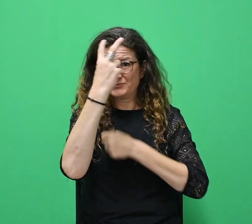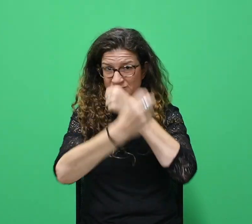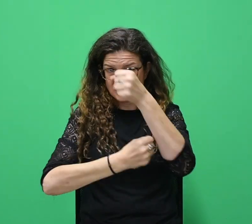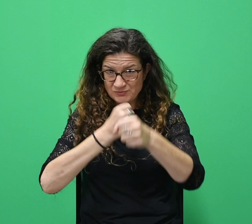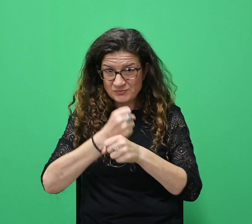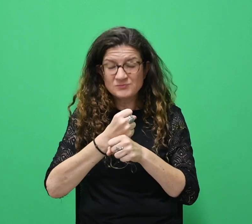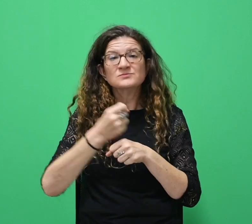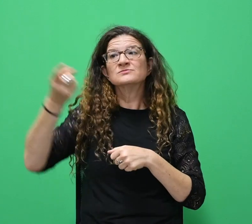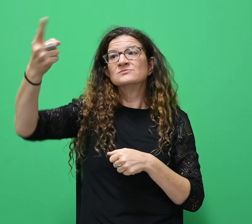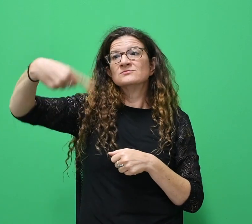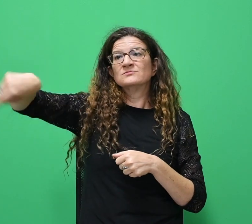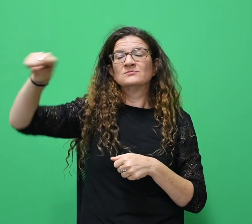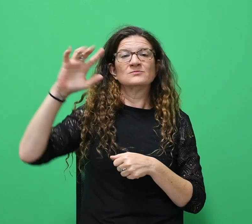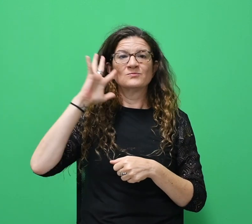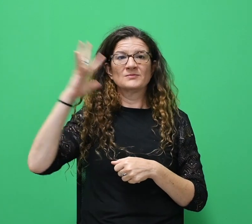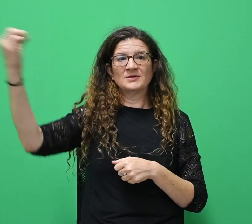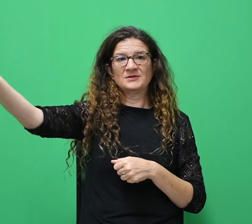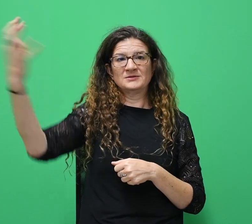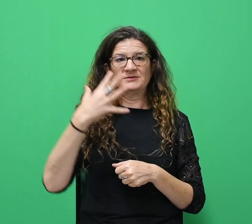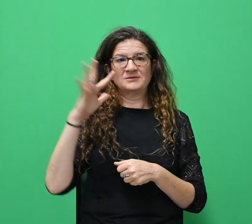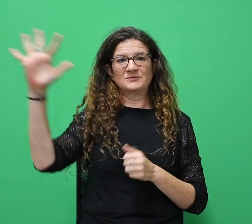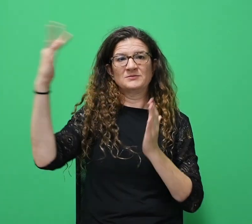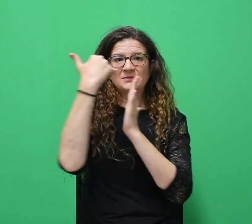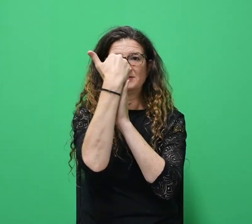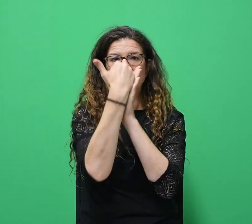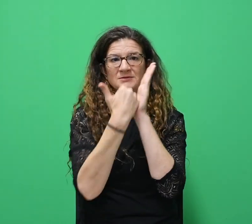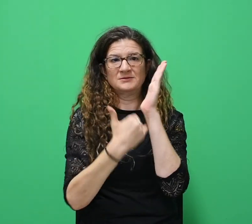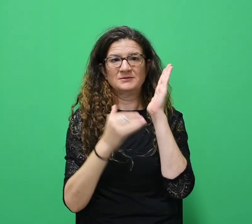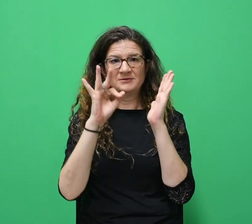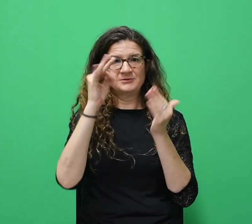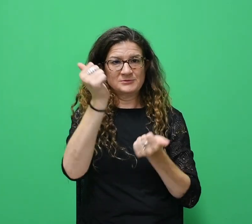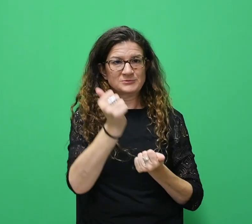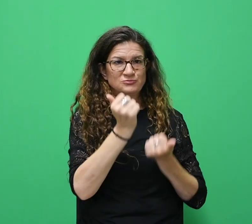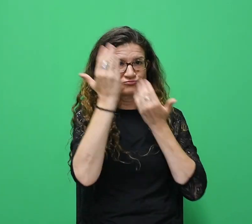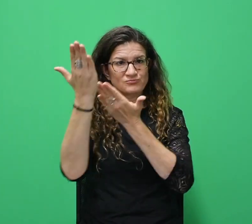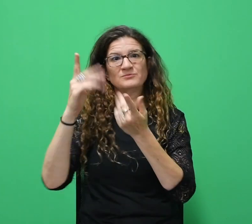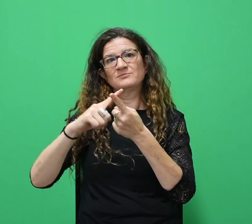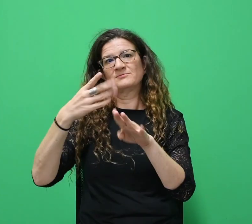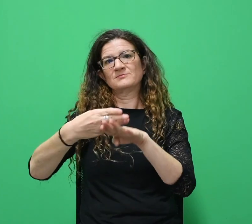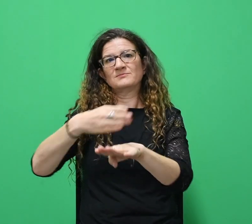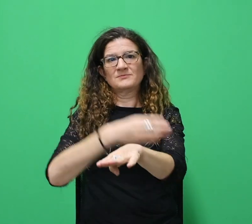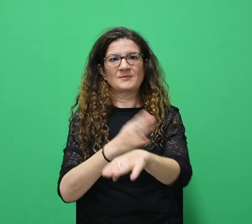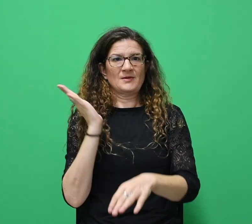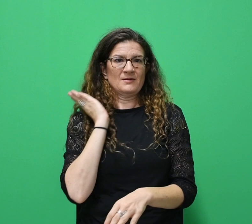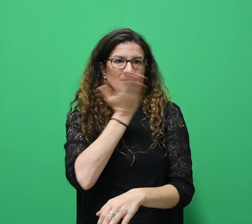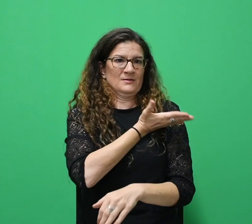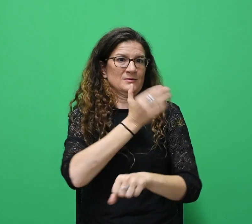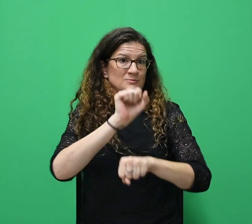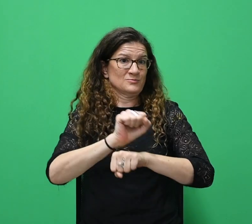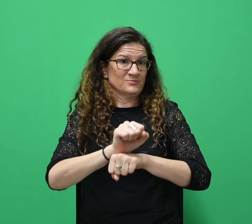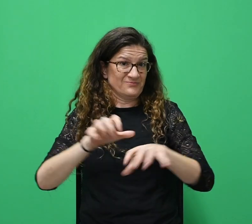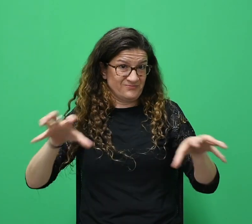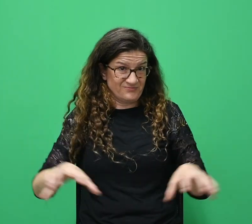They will send us their list of recommendations to improve our work performance.